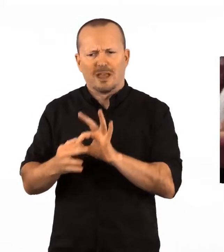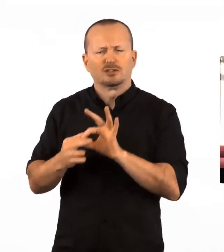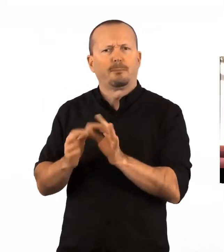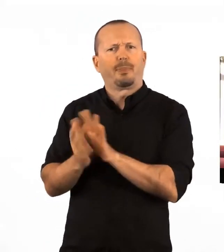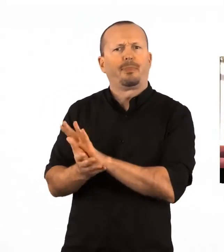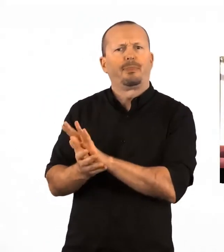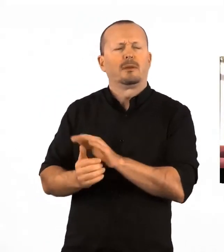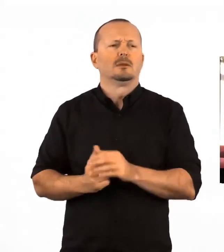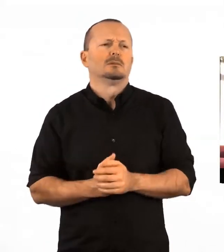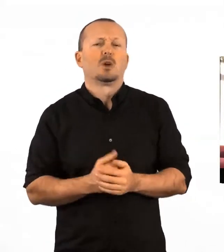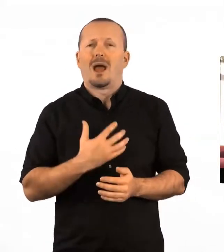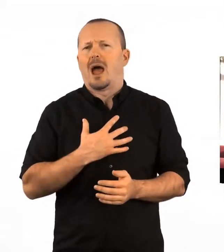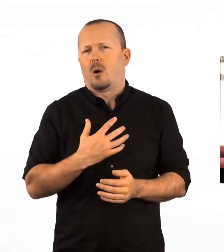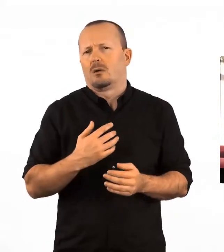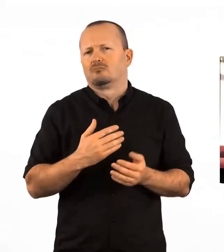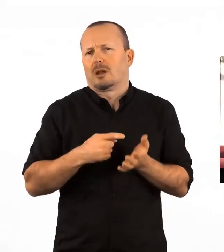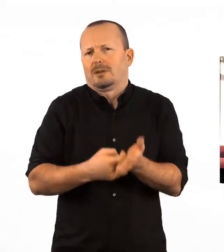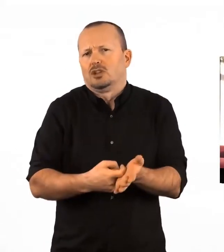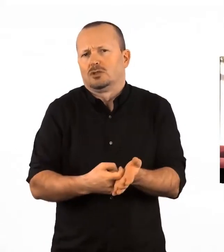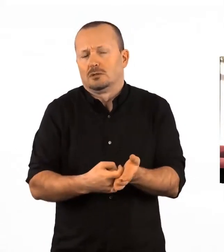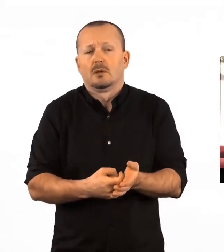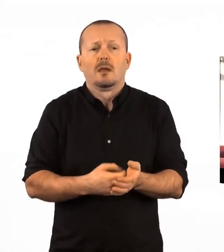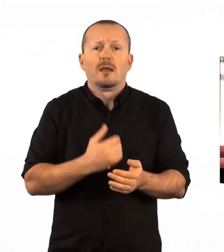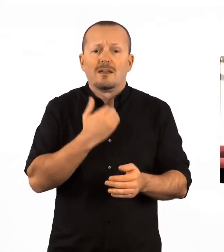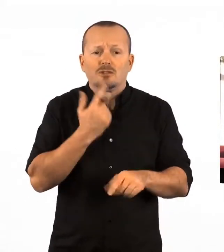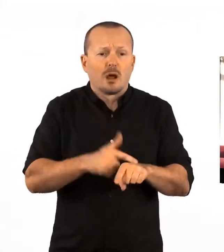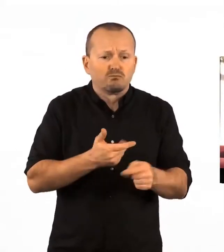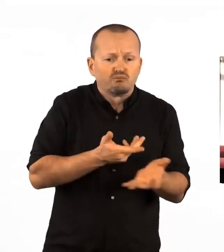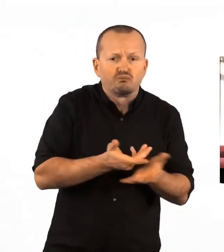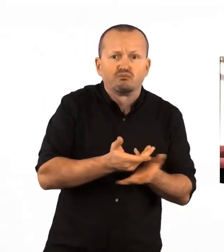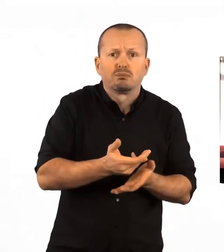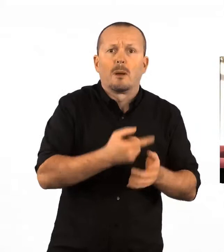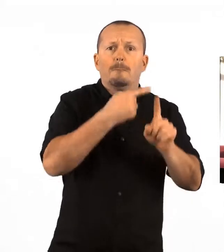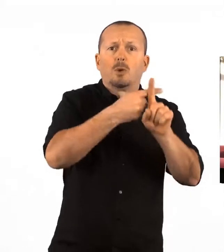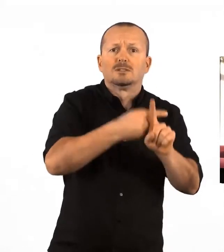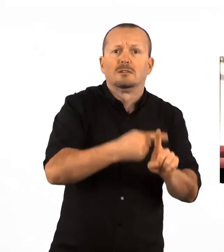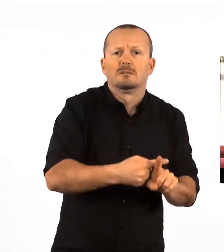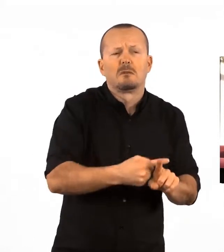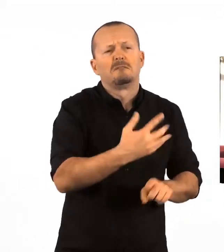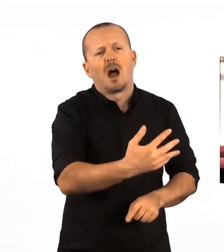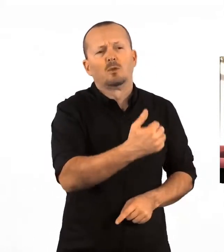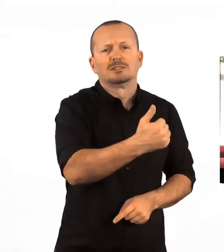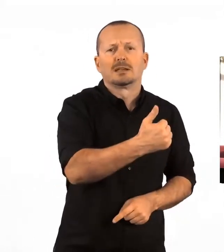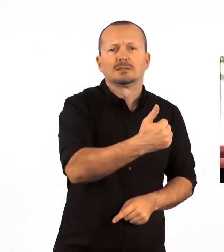So our touchstone is 5 to 6 positives for every 1 negative.